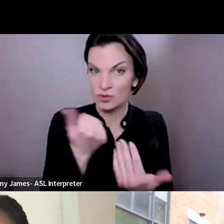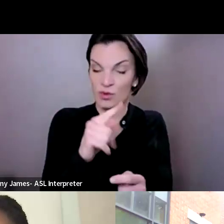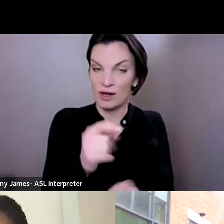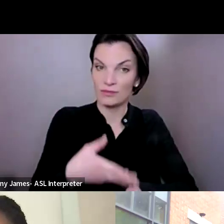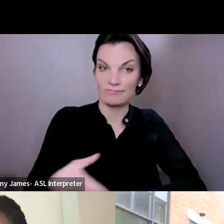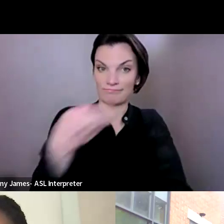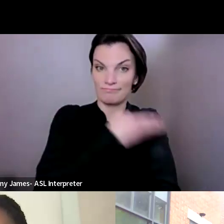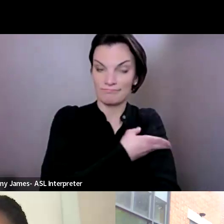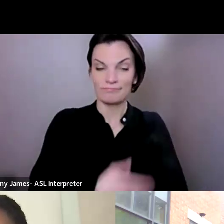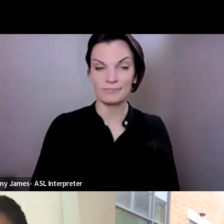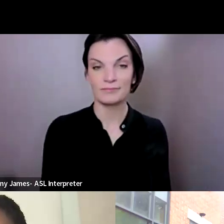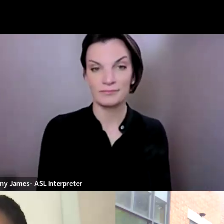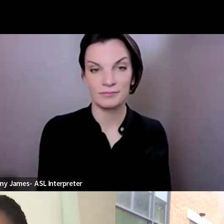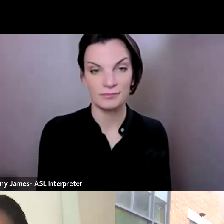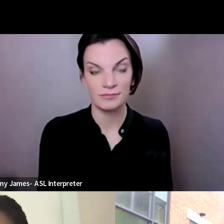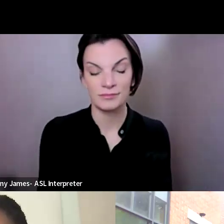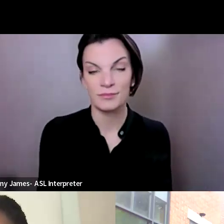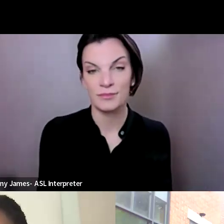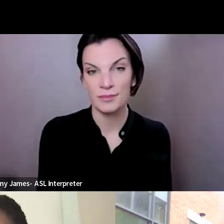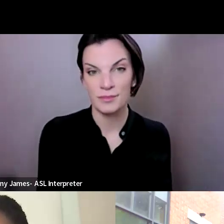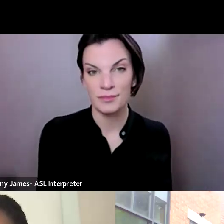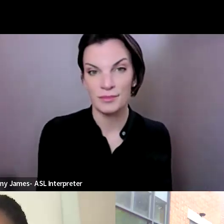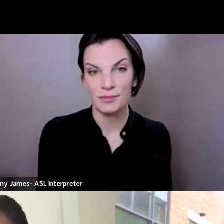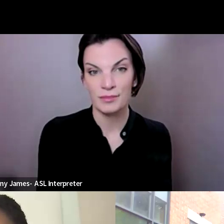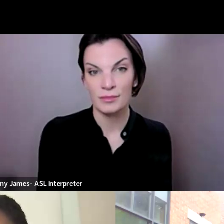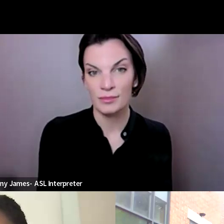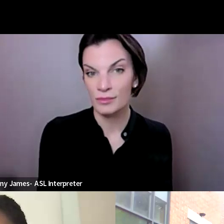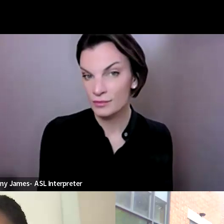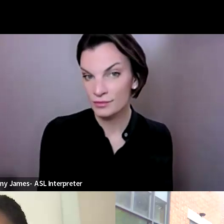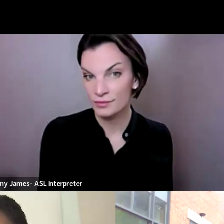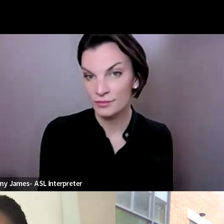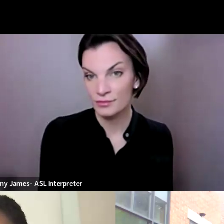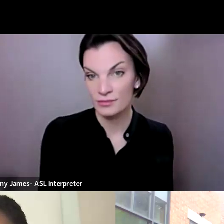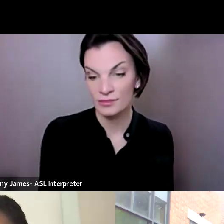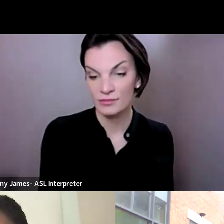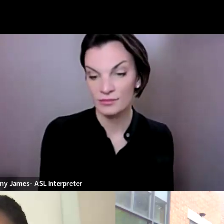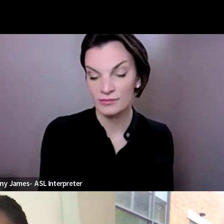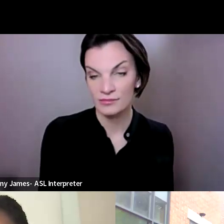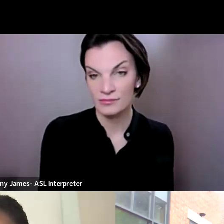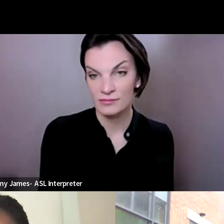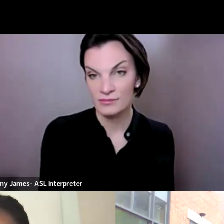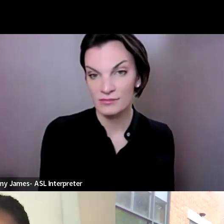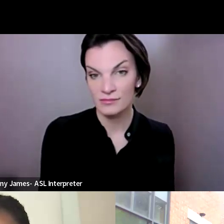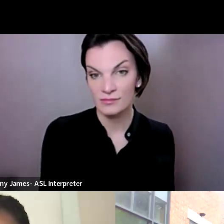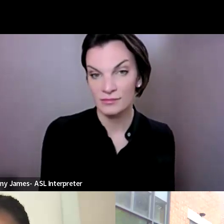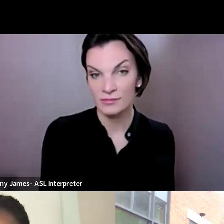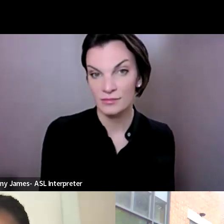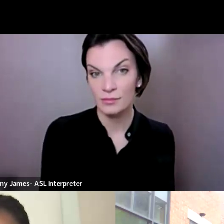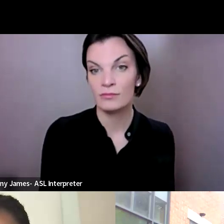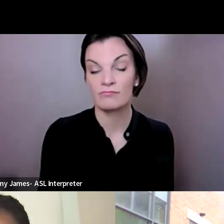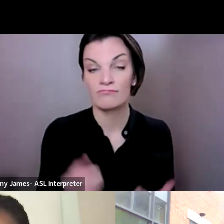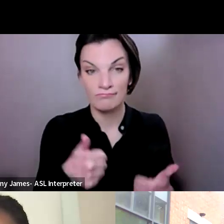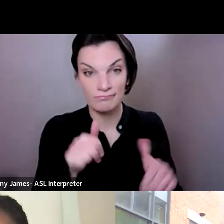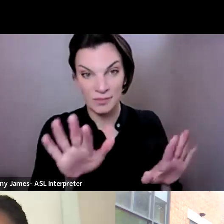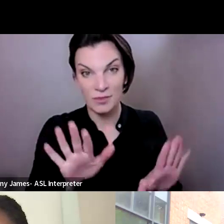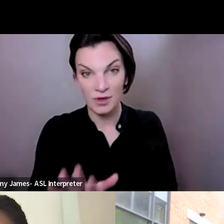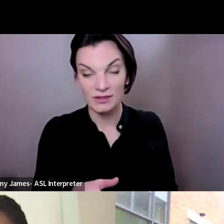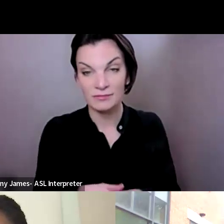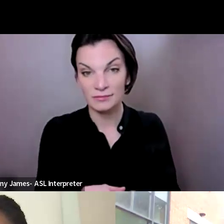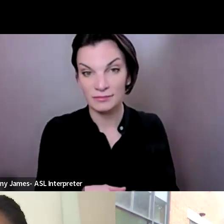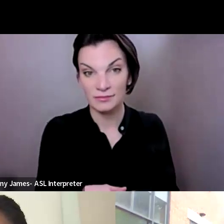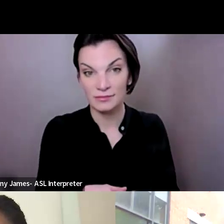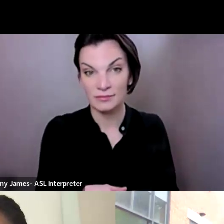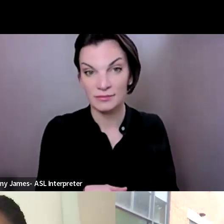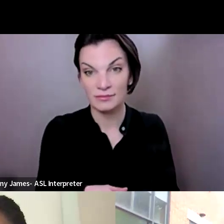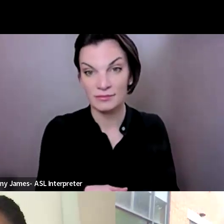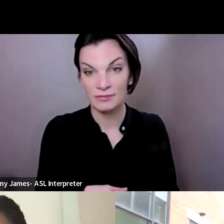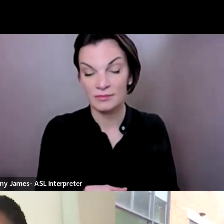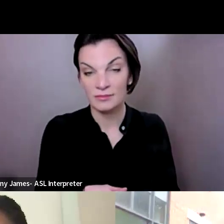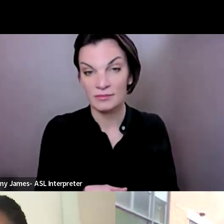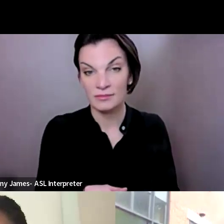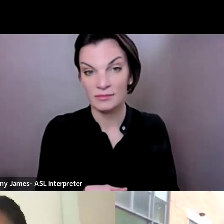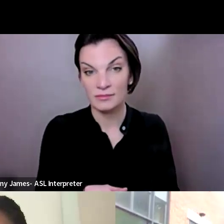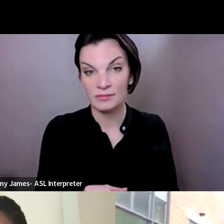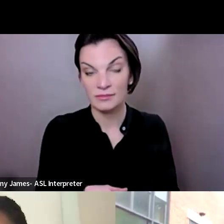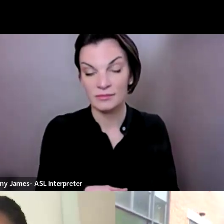things. DEVON: Super, great, thank you so much, and I think you each have a such a different perspective just